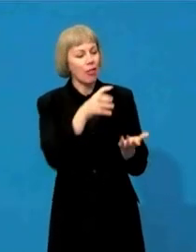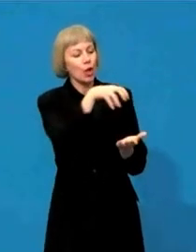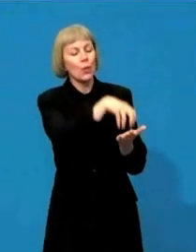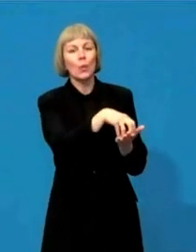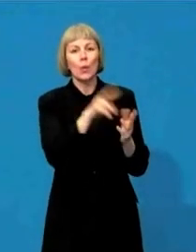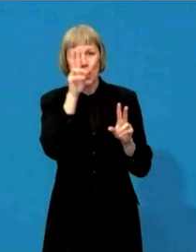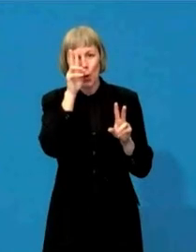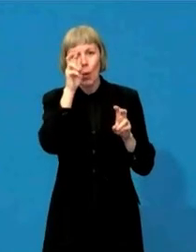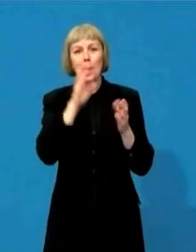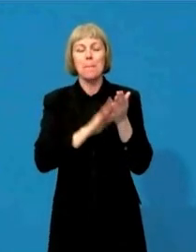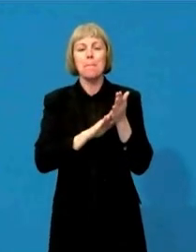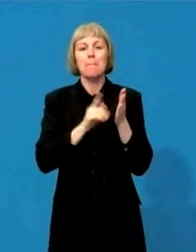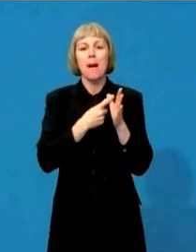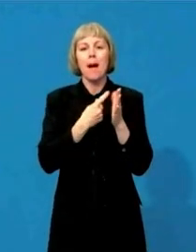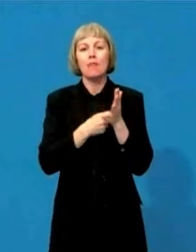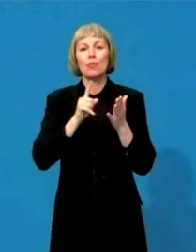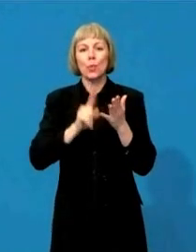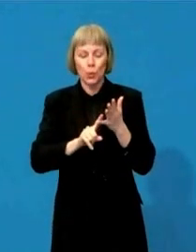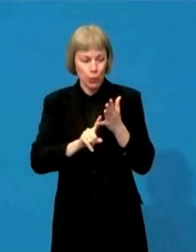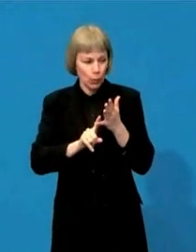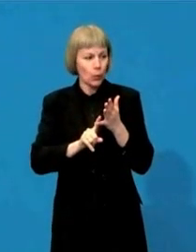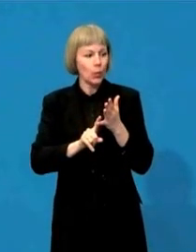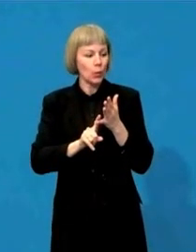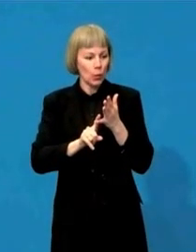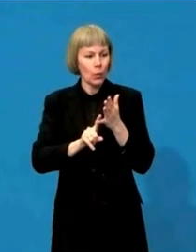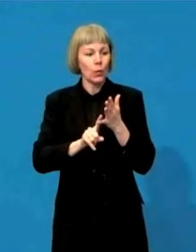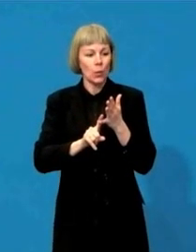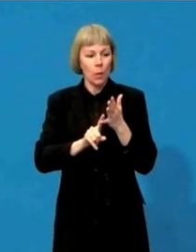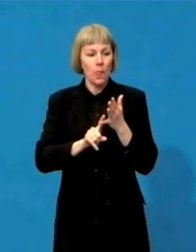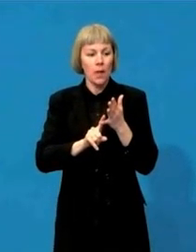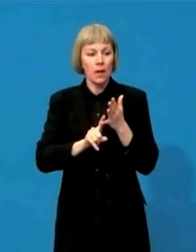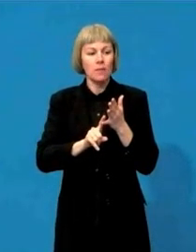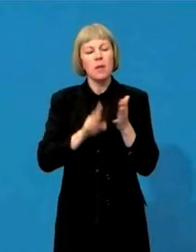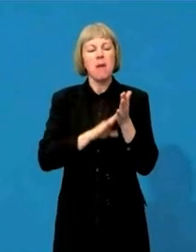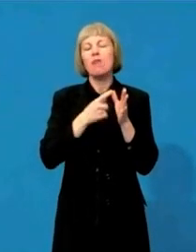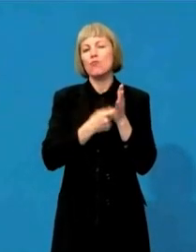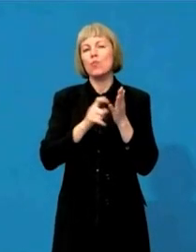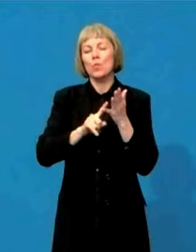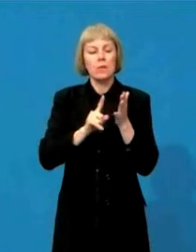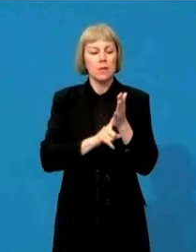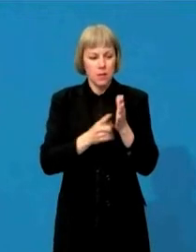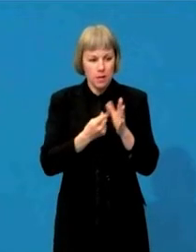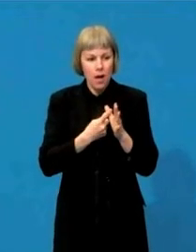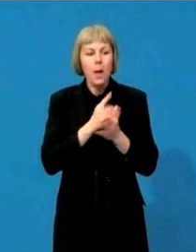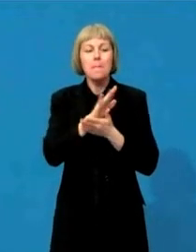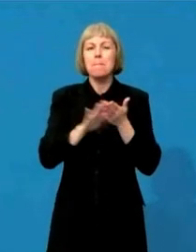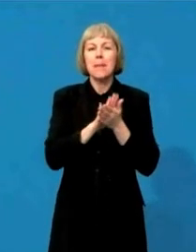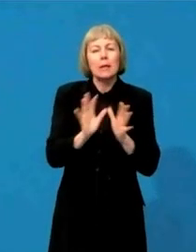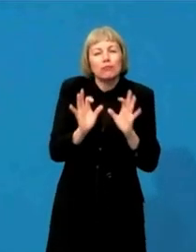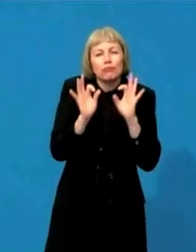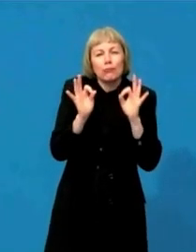Maralu in Gija means "precious, worth nurturing" and that's also a Bunuba word as